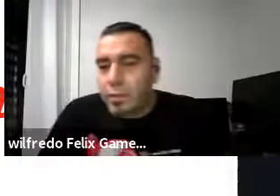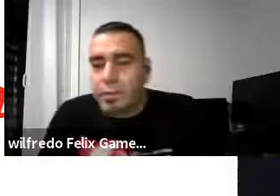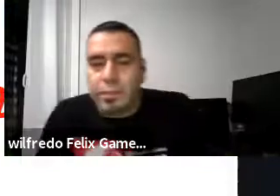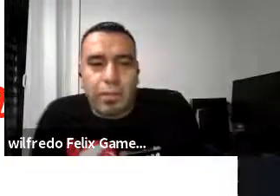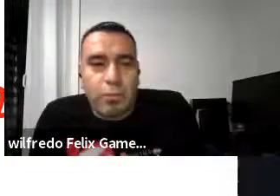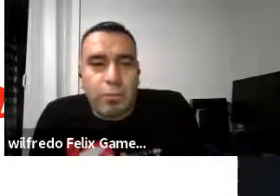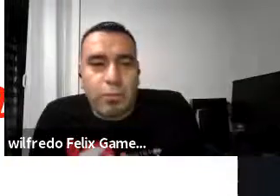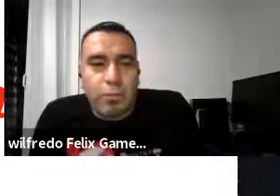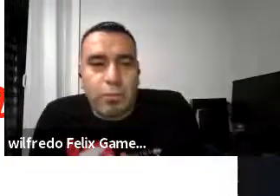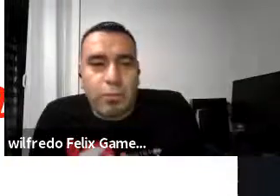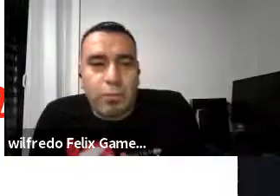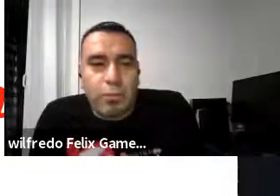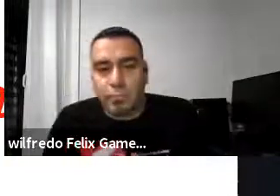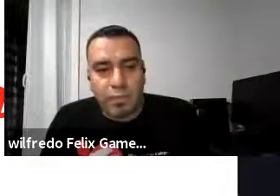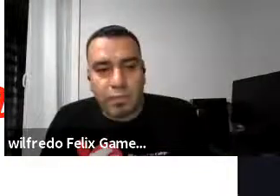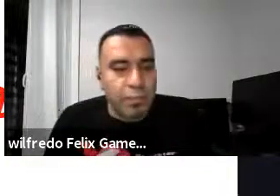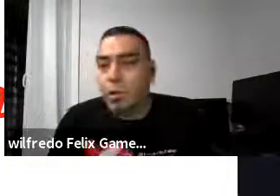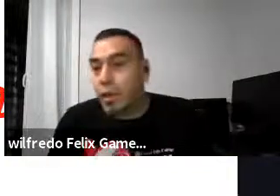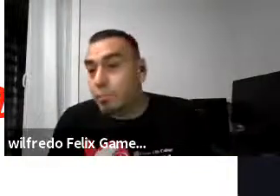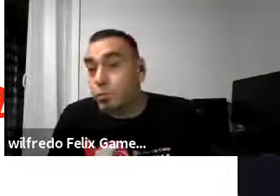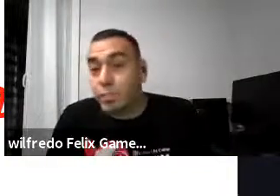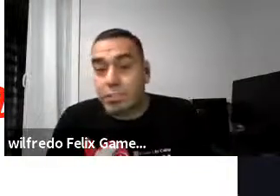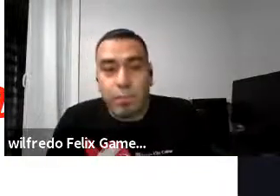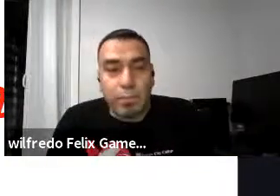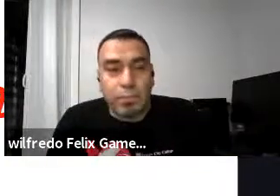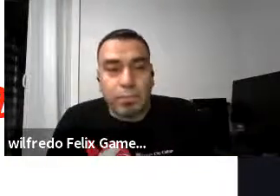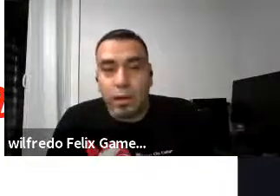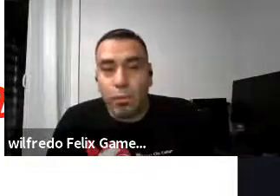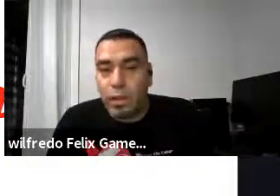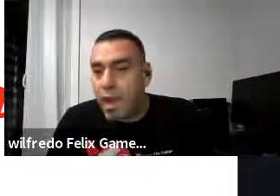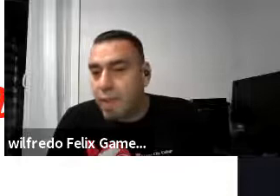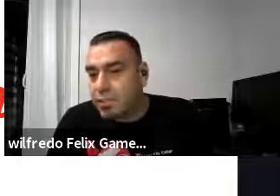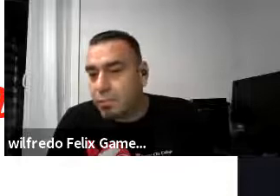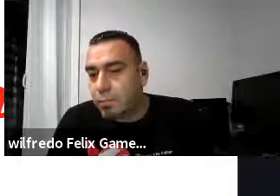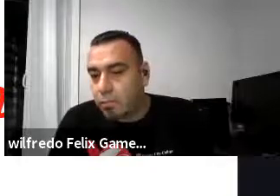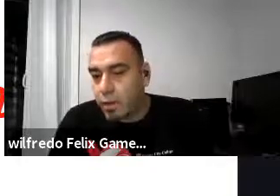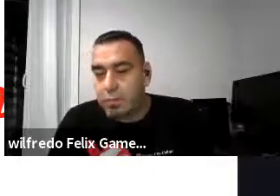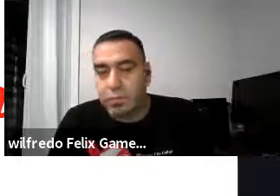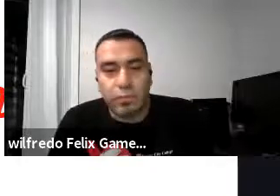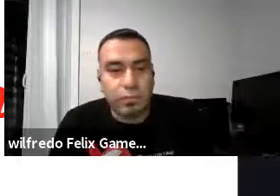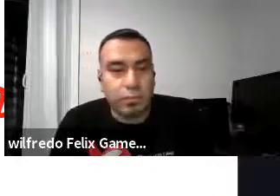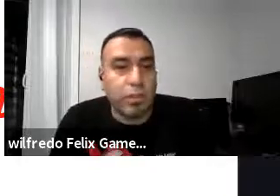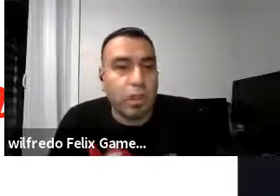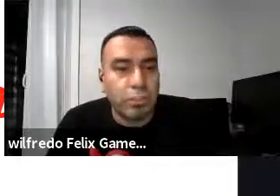Okay, thank you Lupita. First of all, let me choose myself, my name is Willie gammas. I'm one of the consultants in the City College